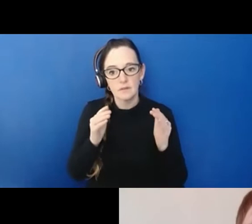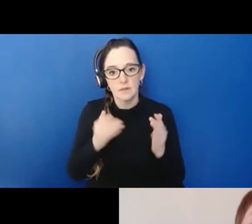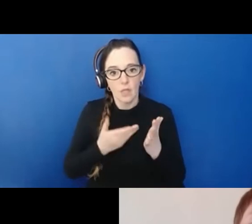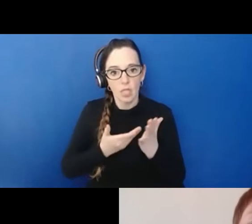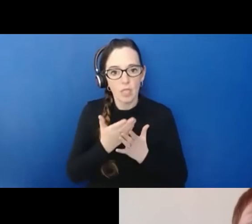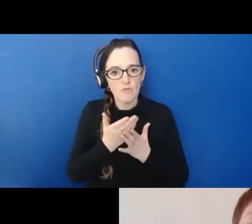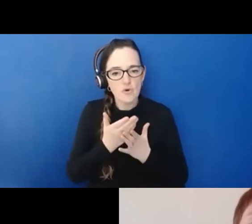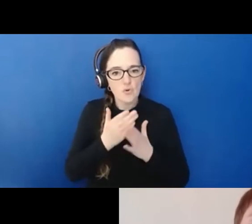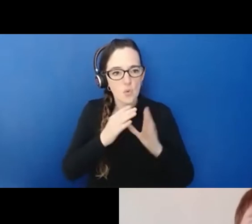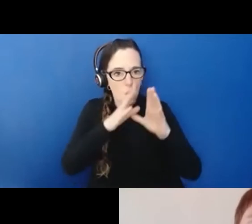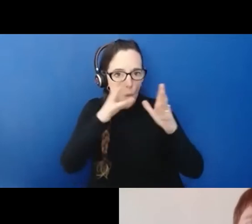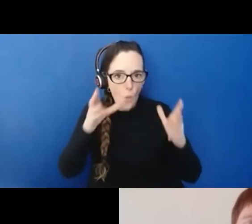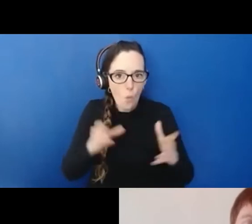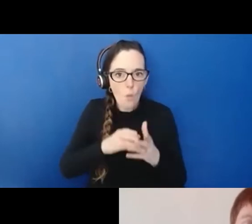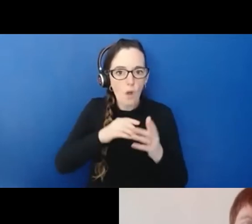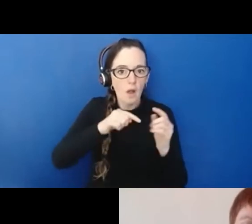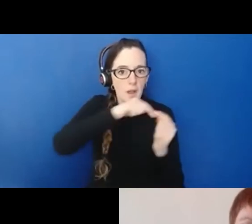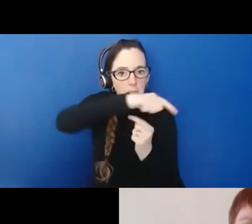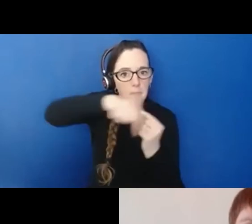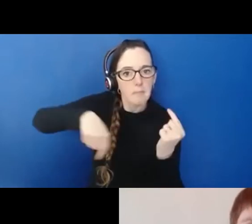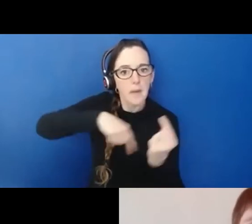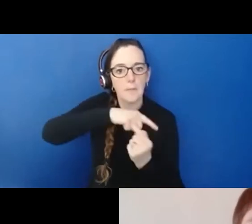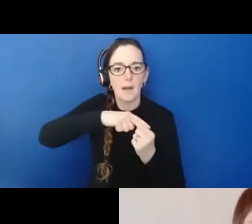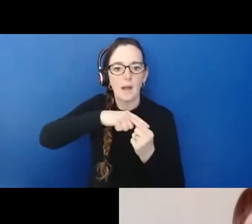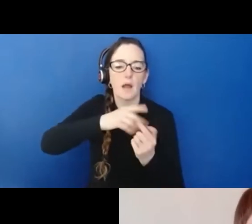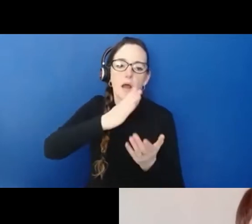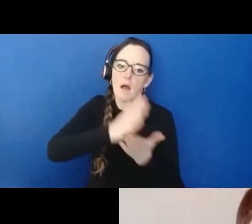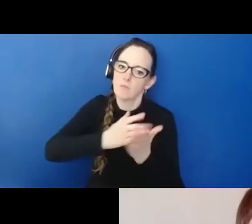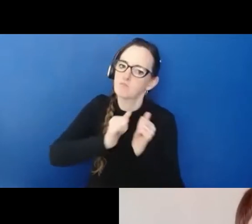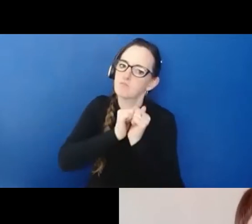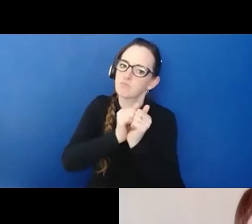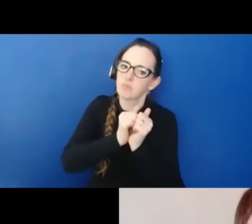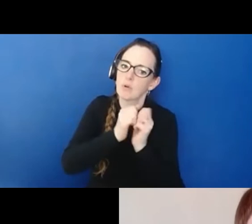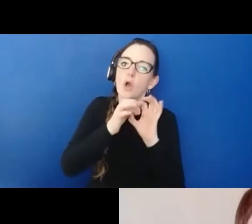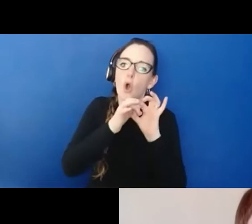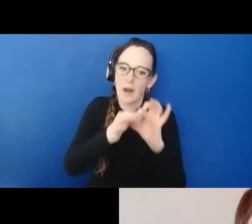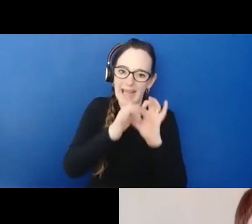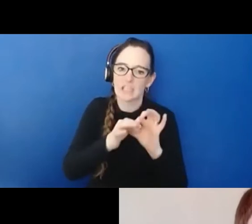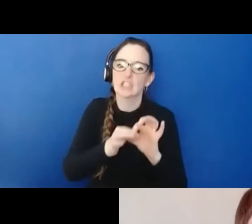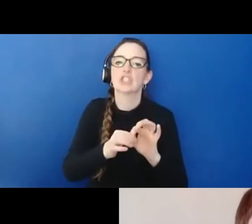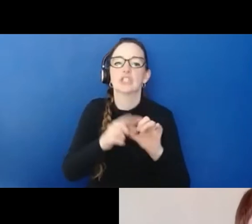And that's really where the community becomes precise.